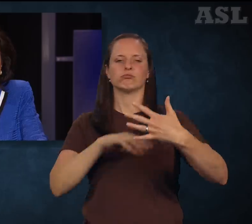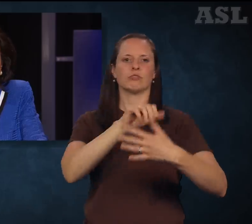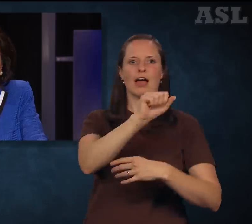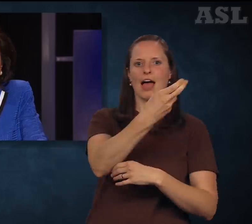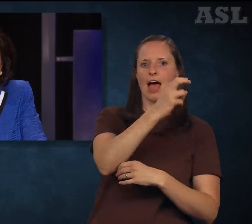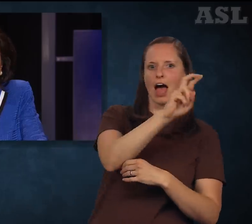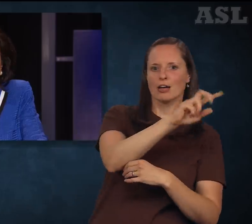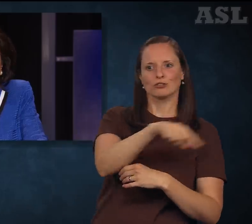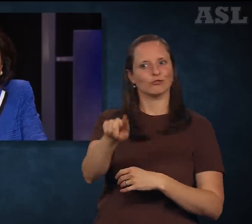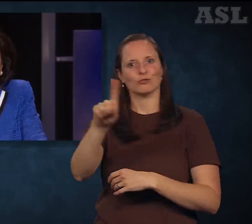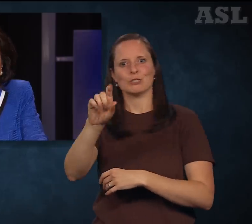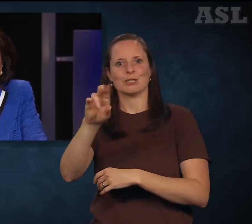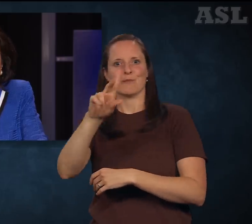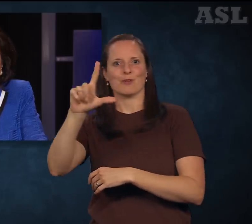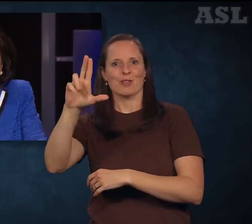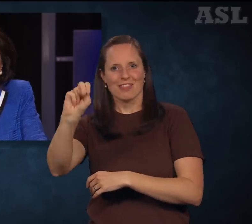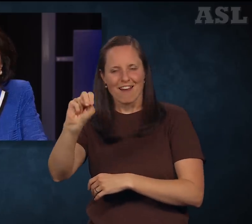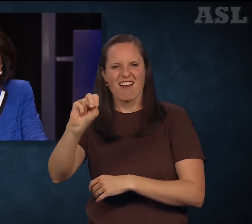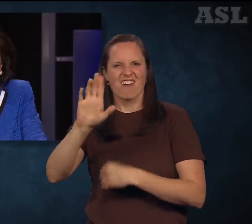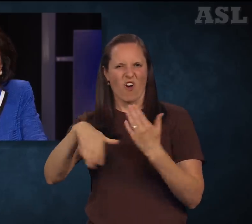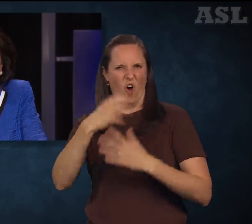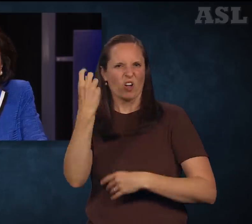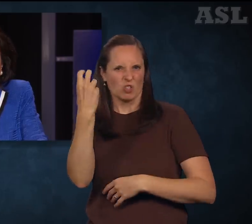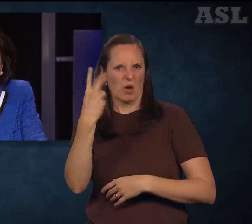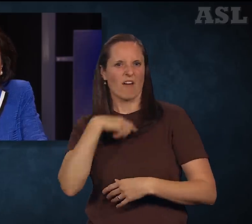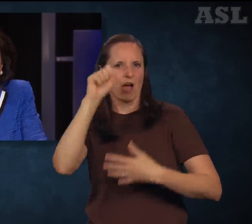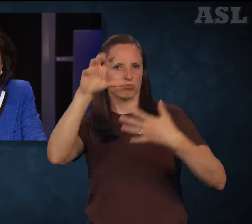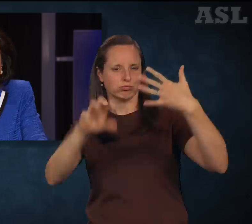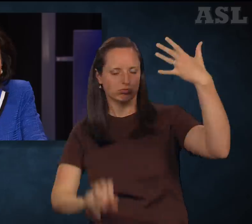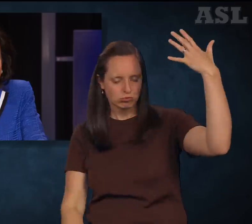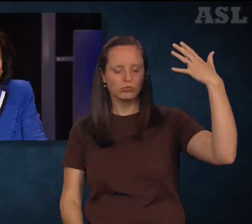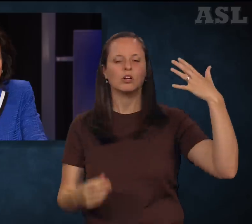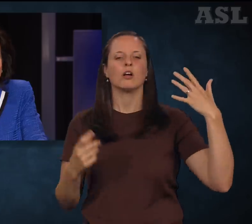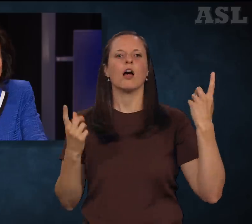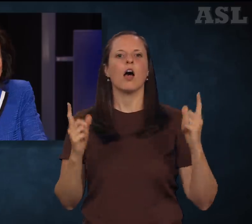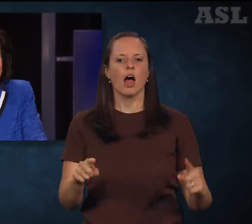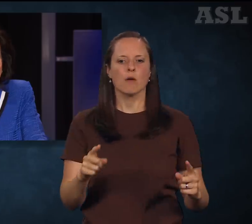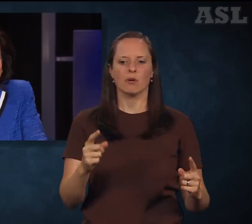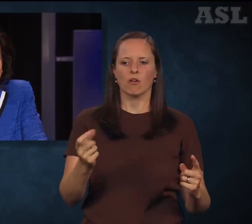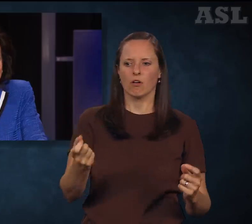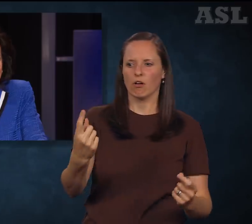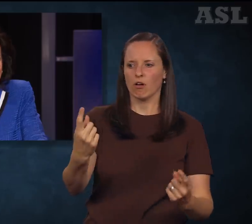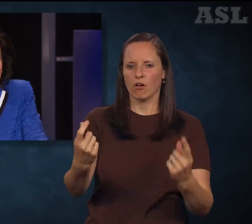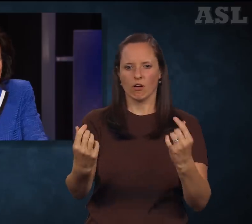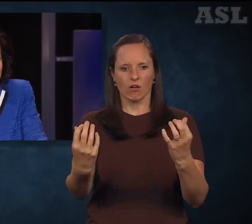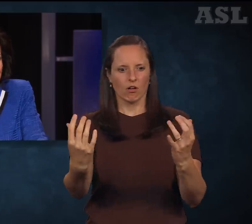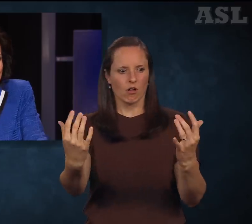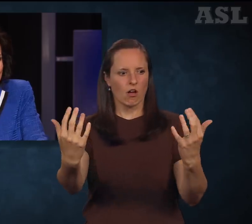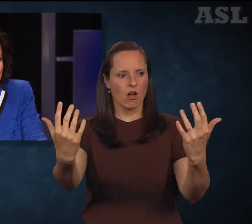ANNOUNCED--FROM ASHER TO